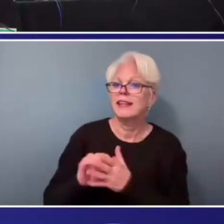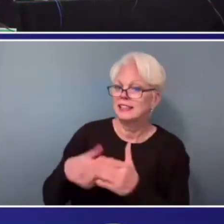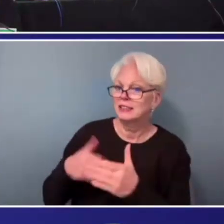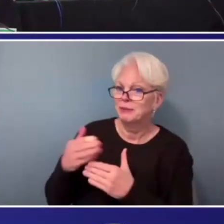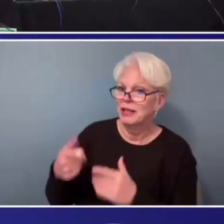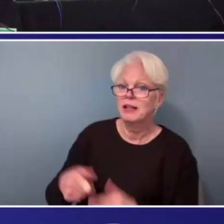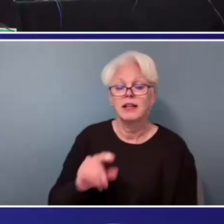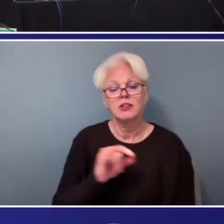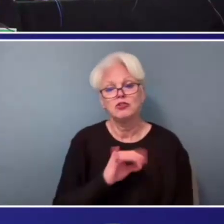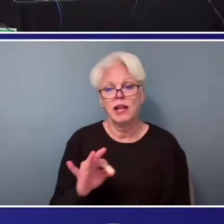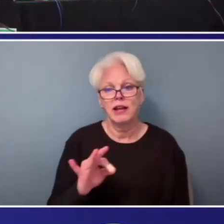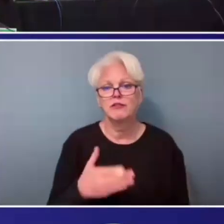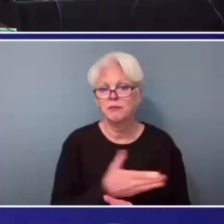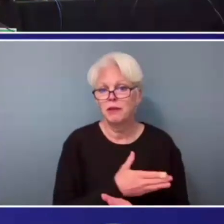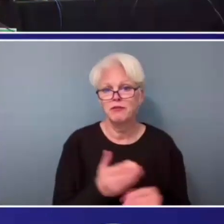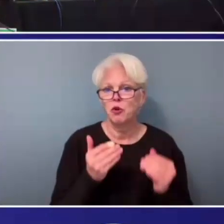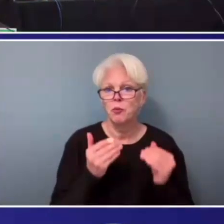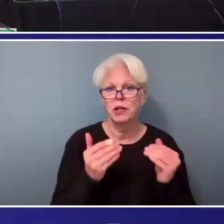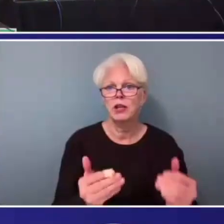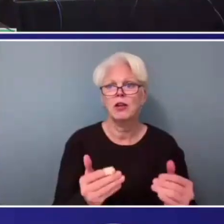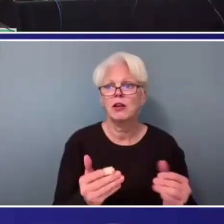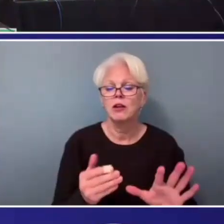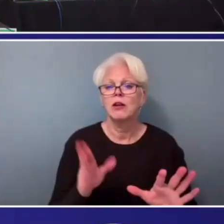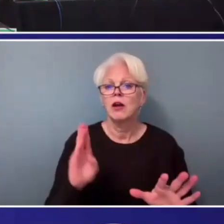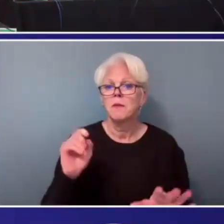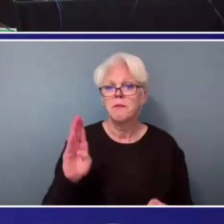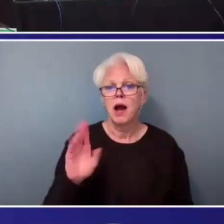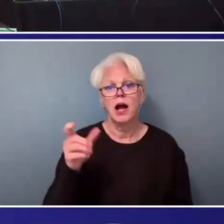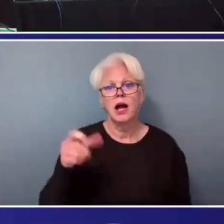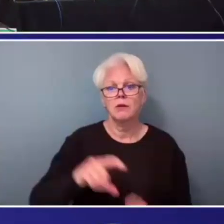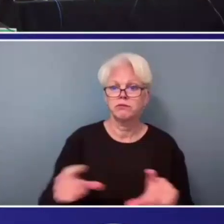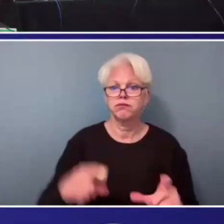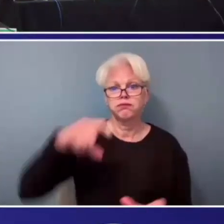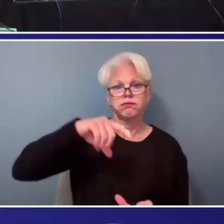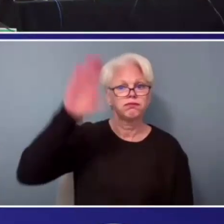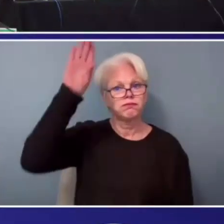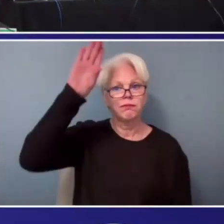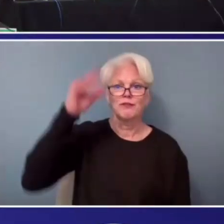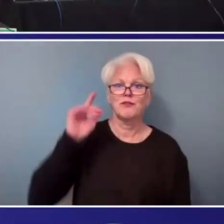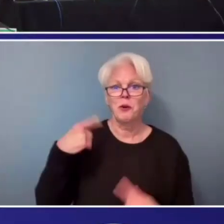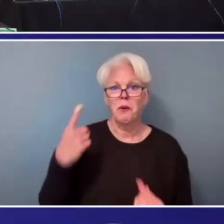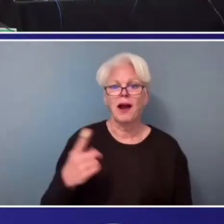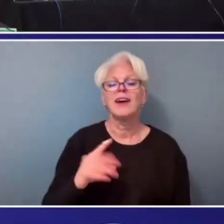Jeff, before we go there, Bob has had his card up for quite a while. I'm sorry, Bob. Oh, okay. Okay.